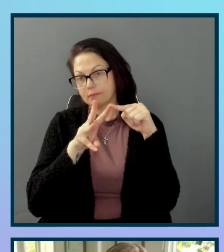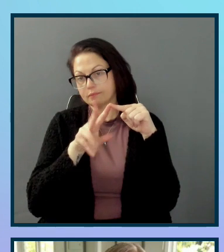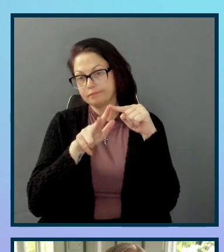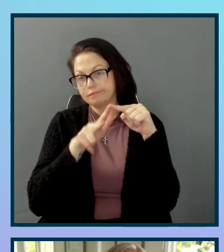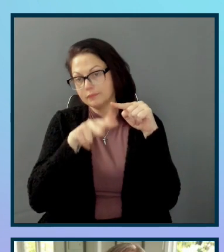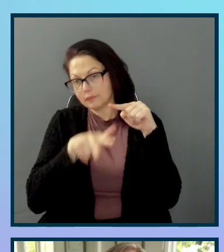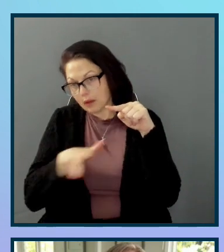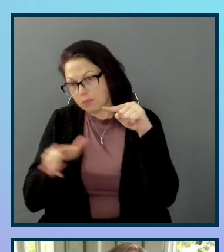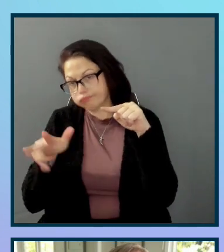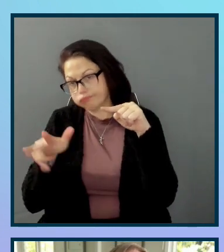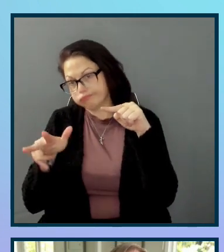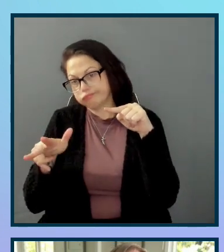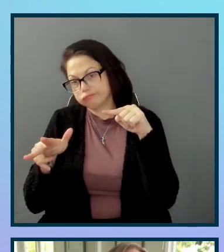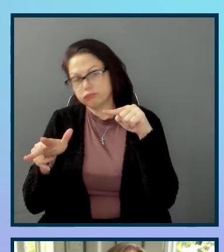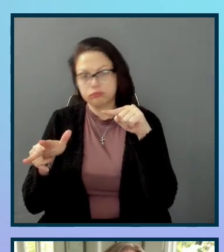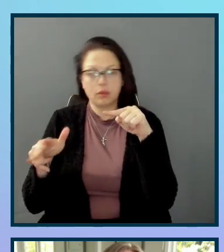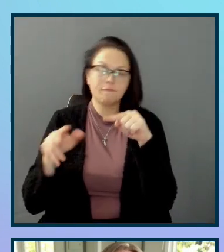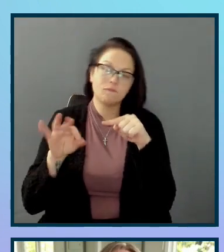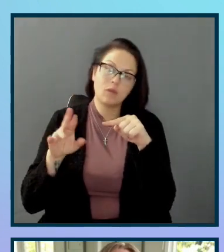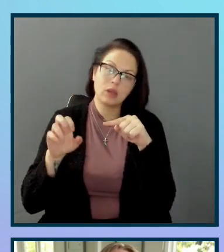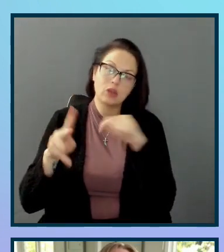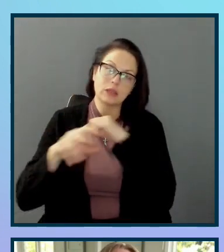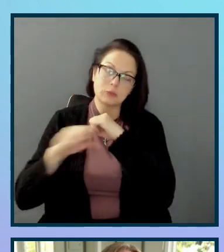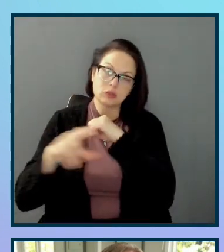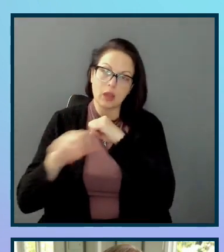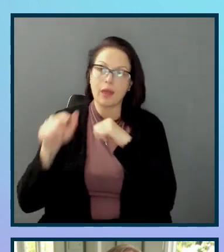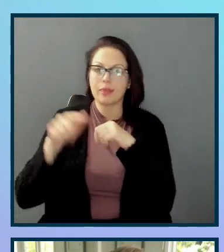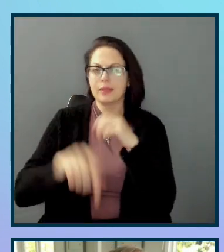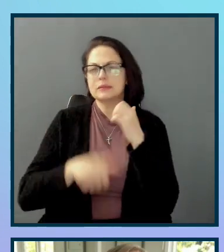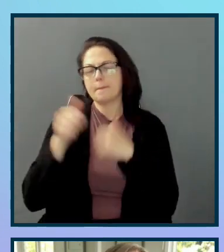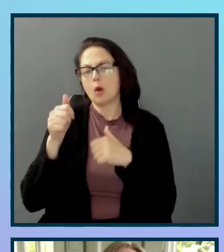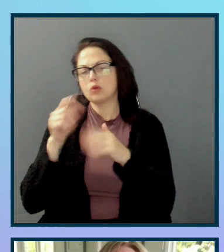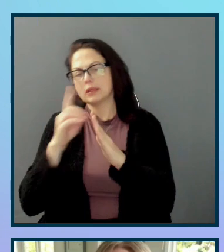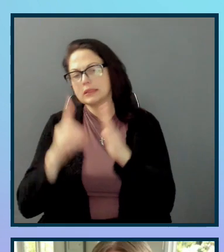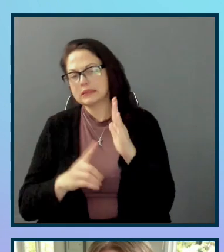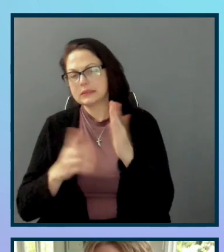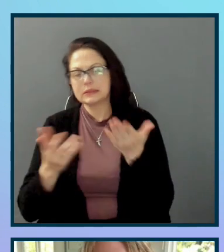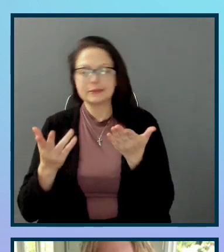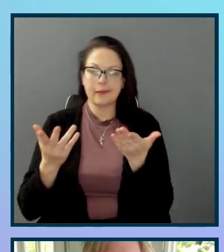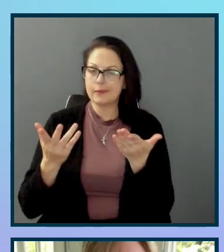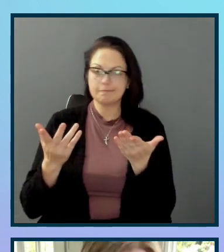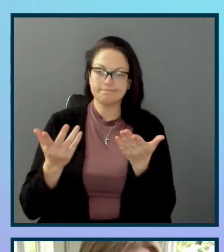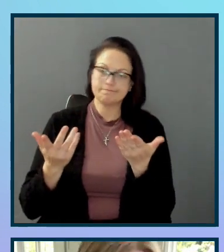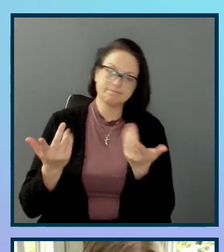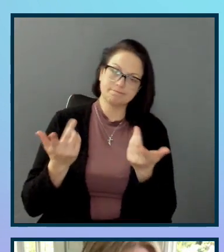and this is where the vast majority of the design industry lives, at least from my perspective,